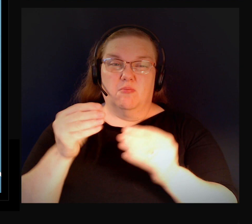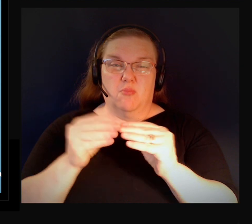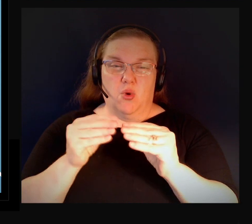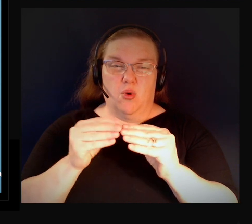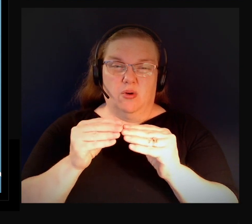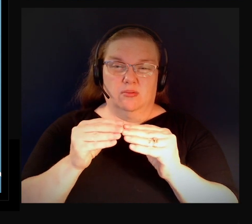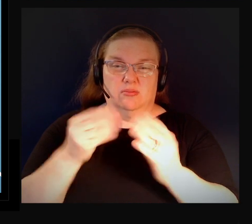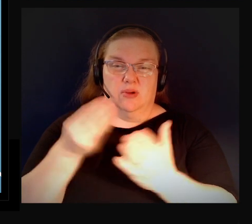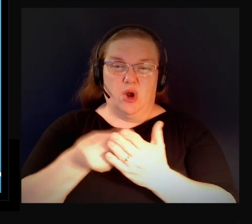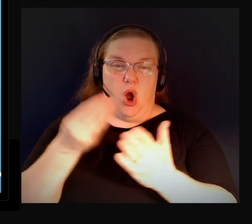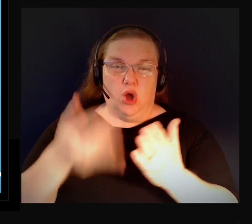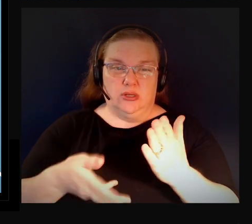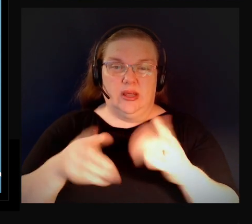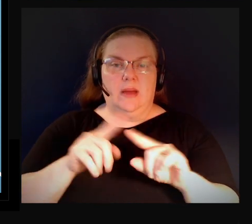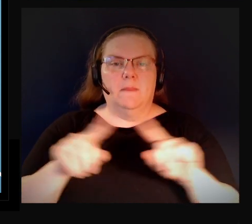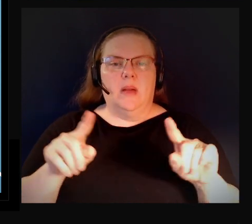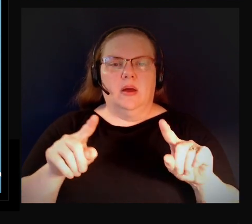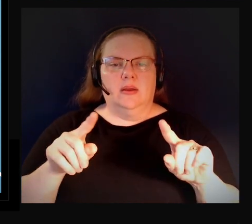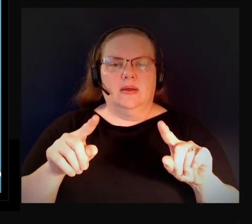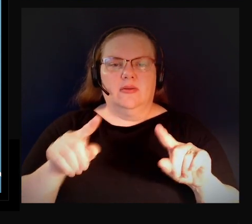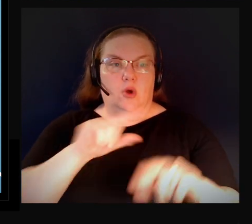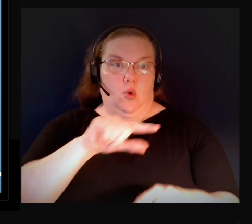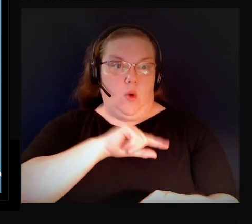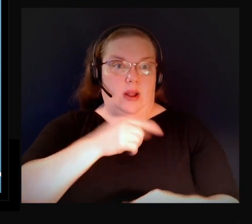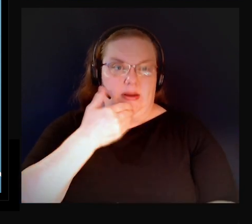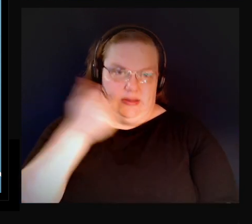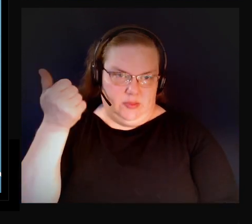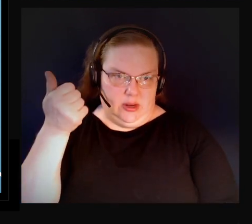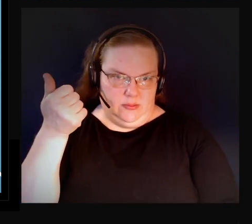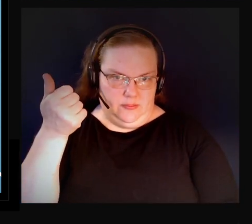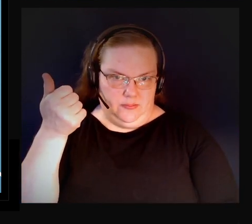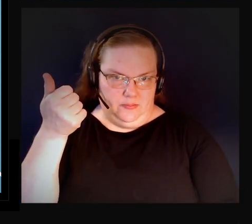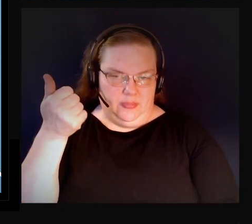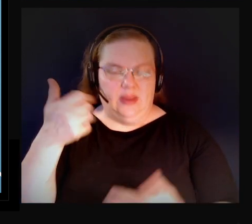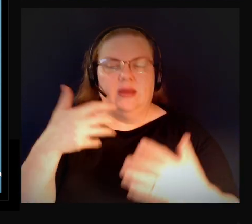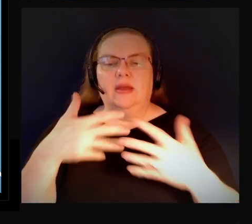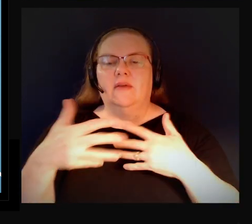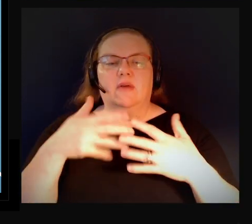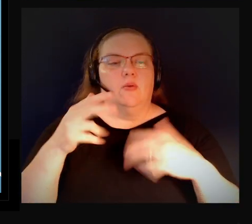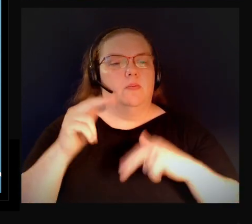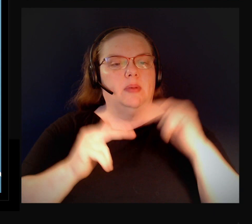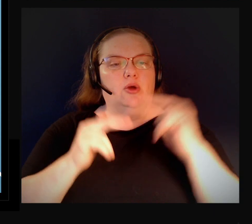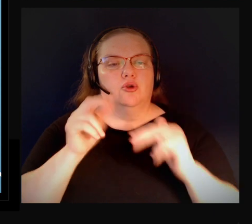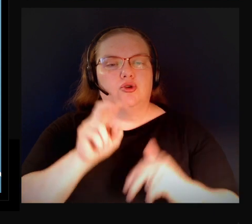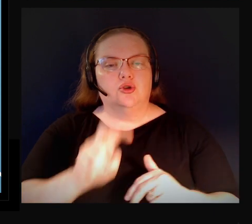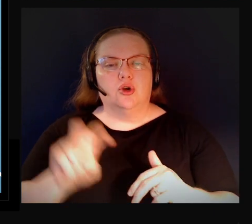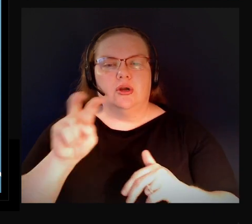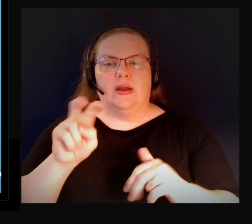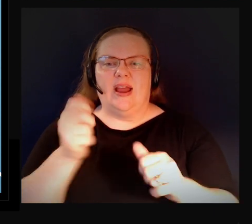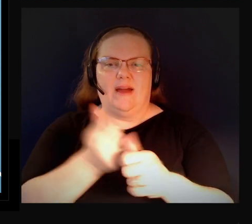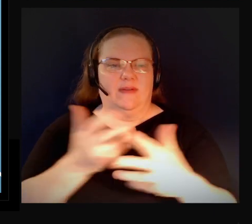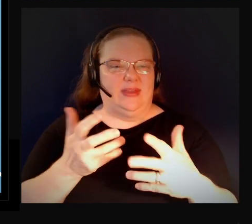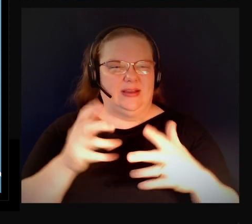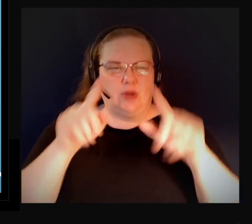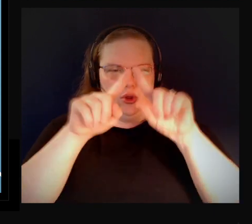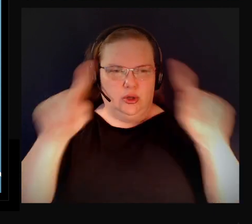but the quality is also much higher. Even in Builder's Journey, where everything's onscreen at a good angle at all times, there are still many artifacts